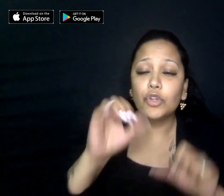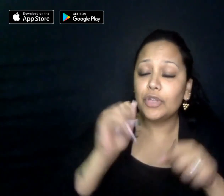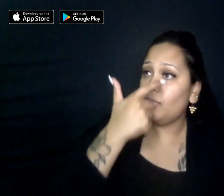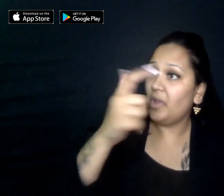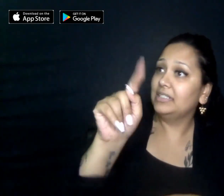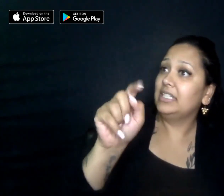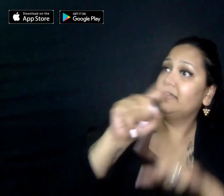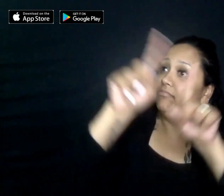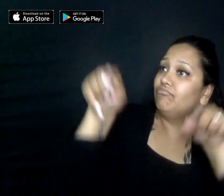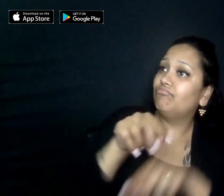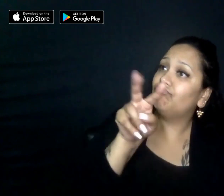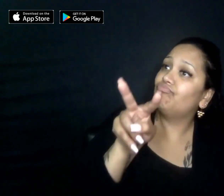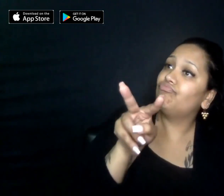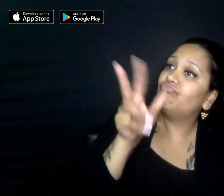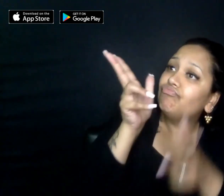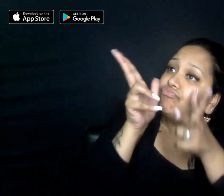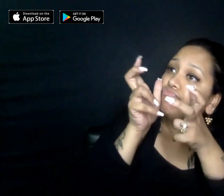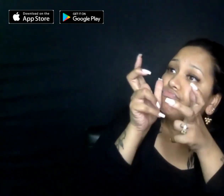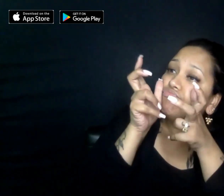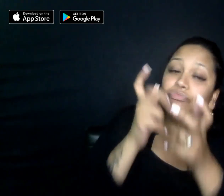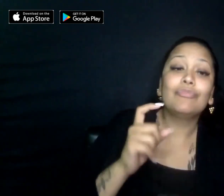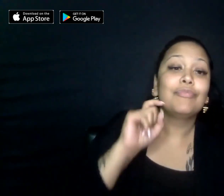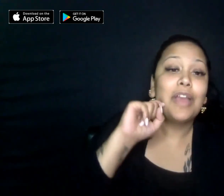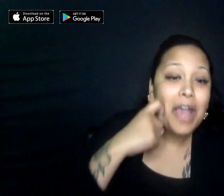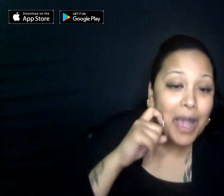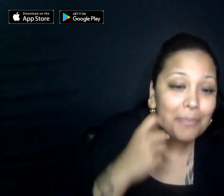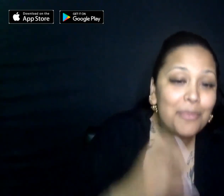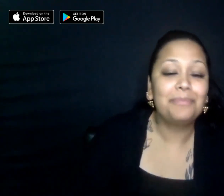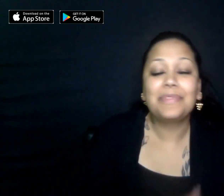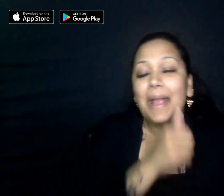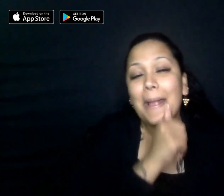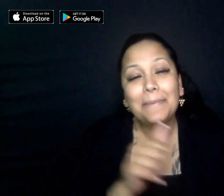and you can also watch on television on Apple tv, Amazon,